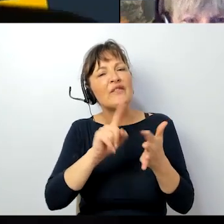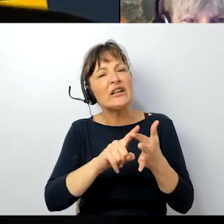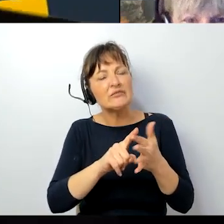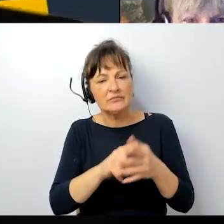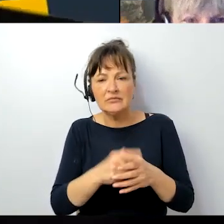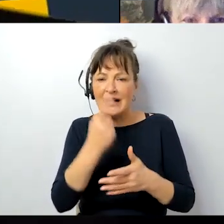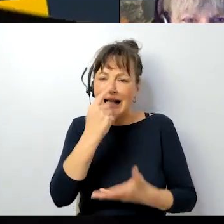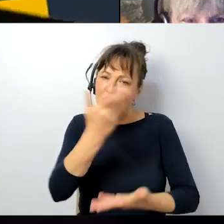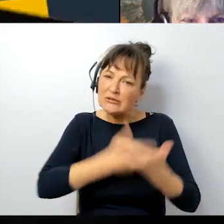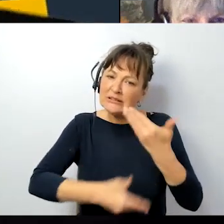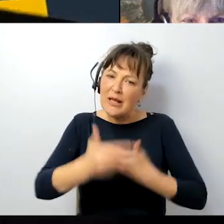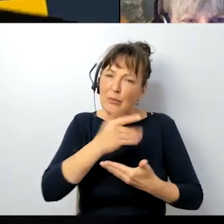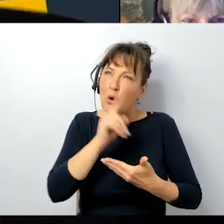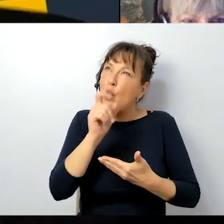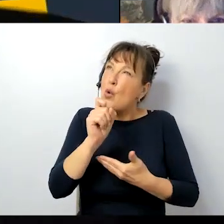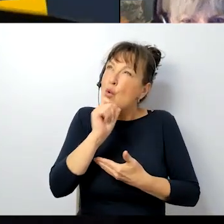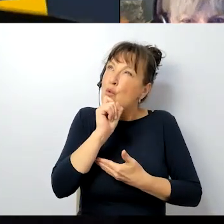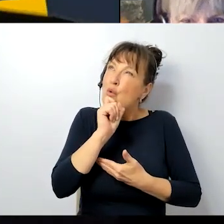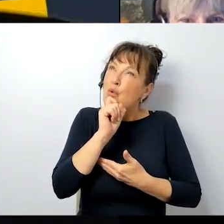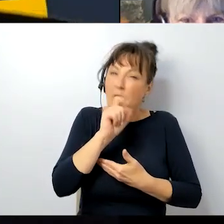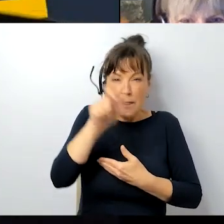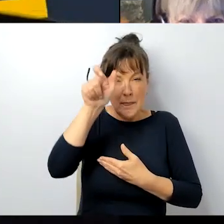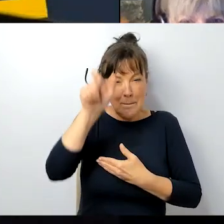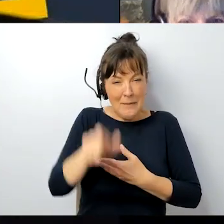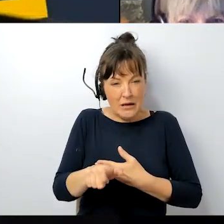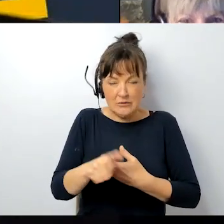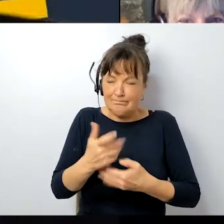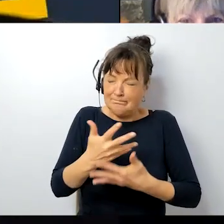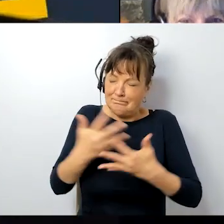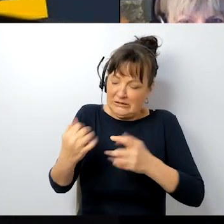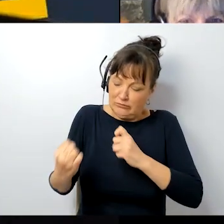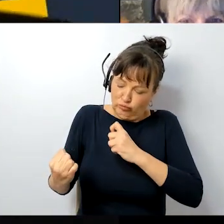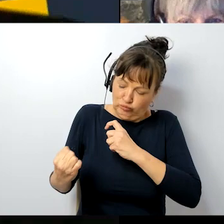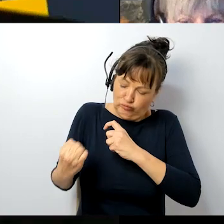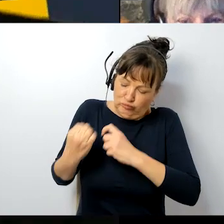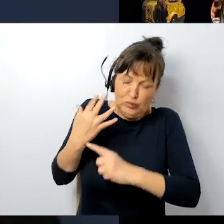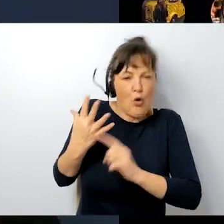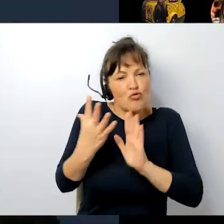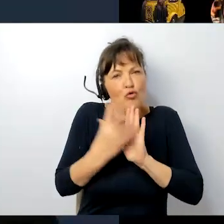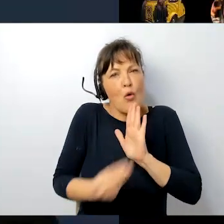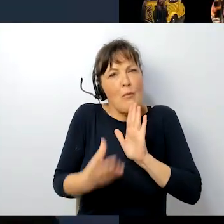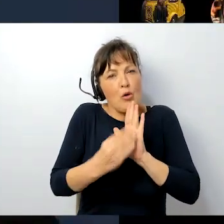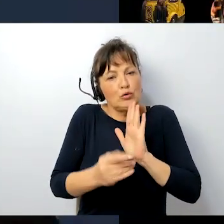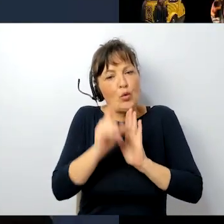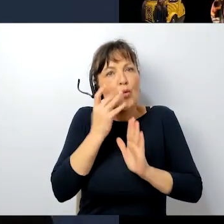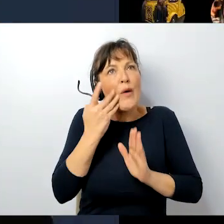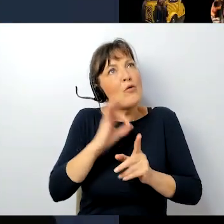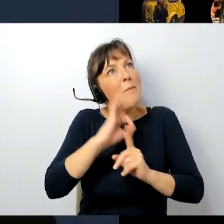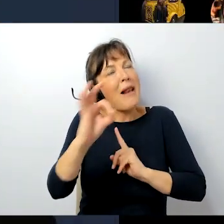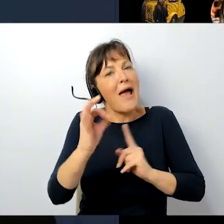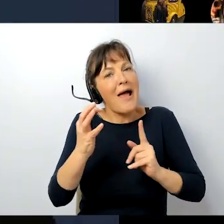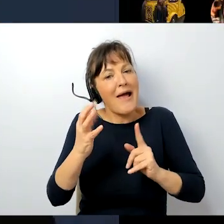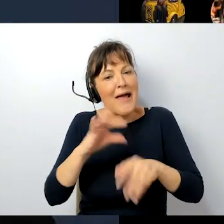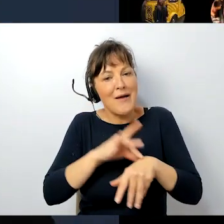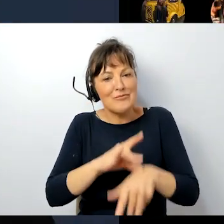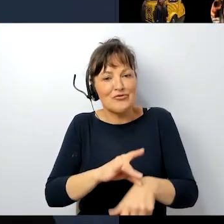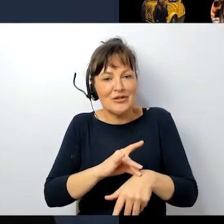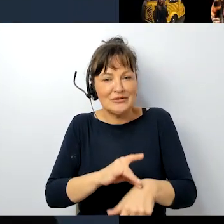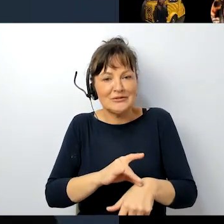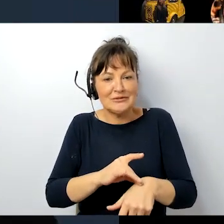I'm going to come lastly to Sophie. Just to ask Sophie, can you tell me who was your biggest influence when you were applying for your apprenticeship?